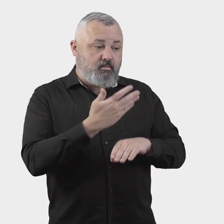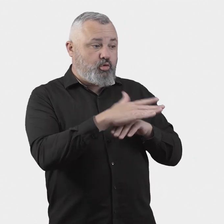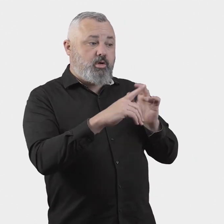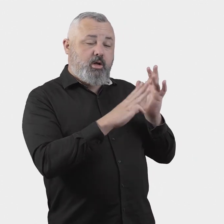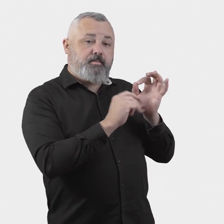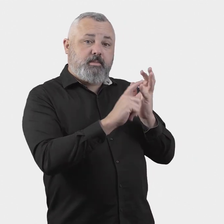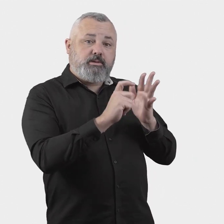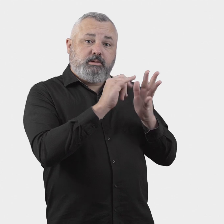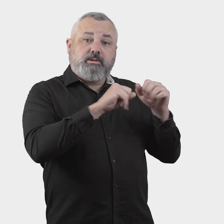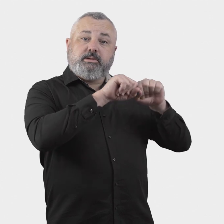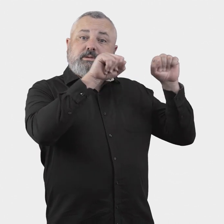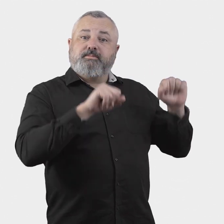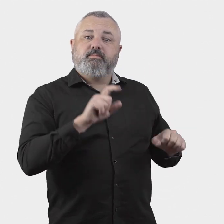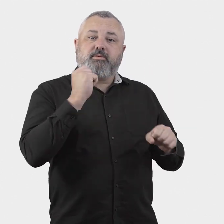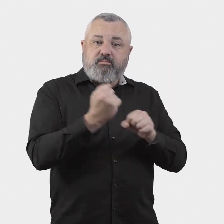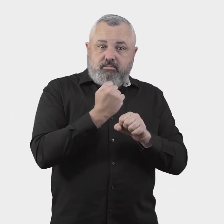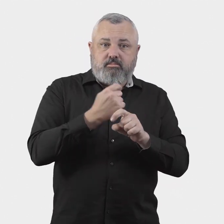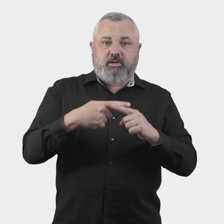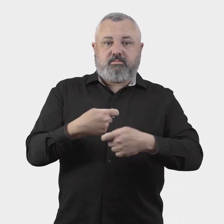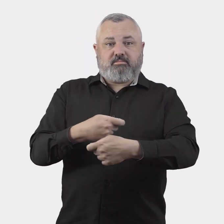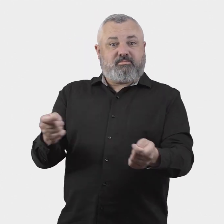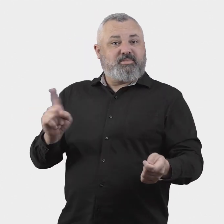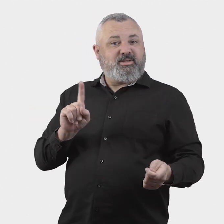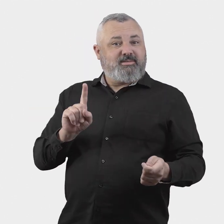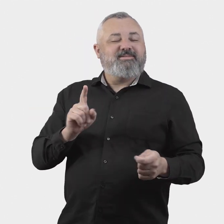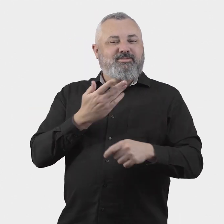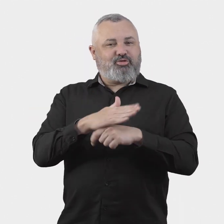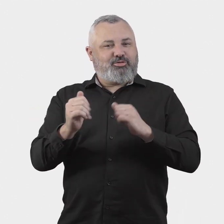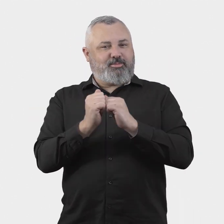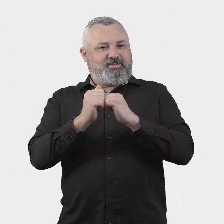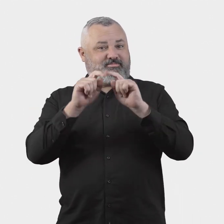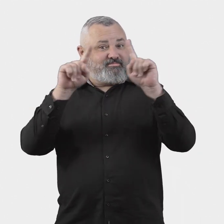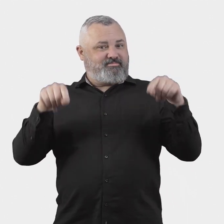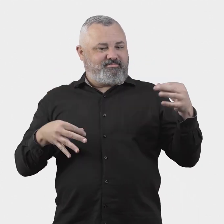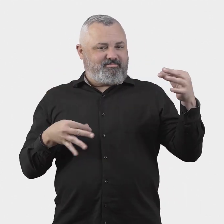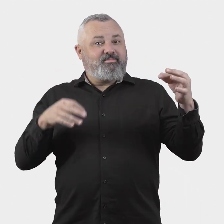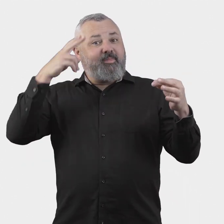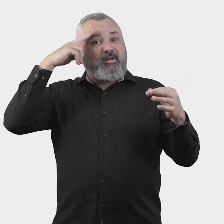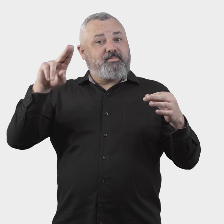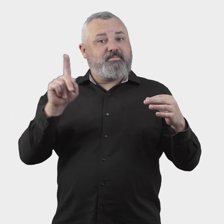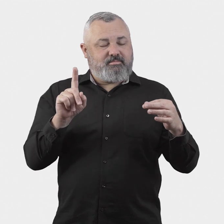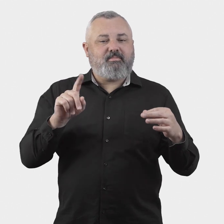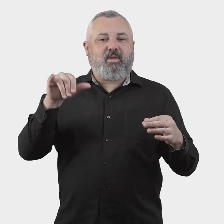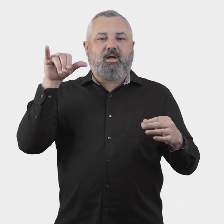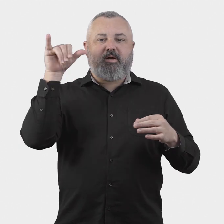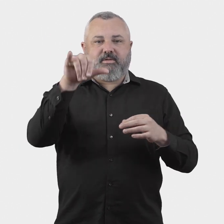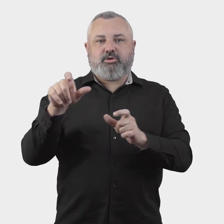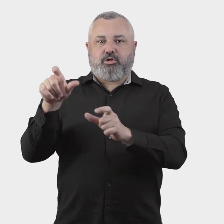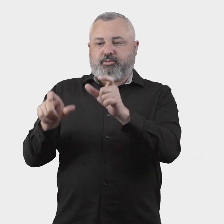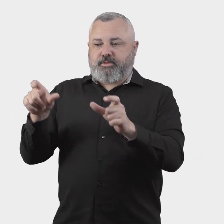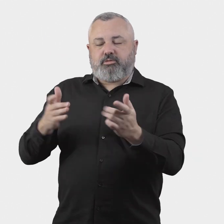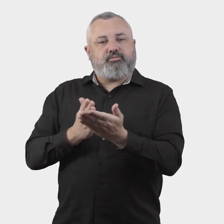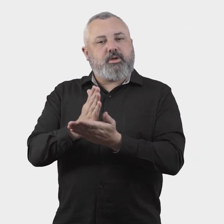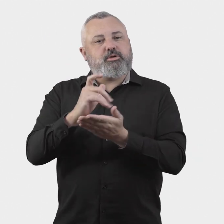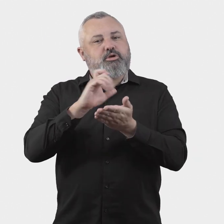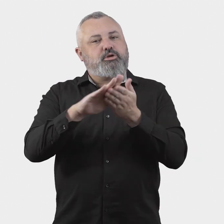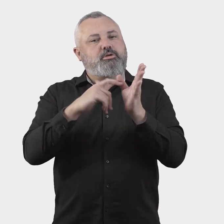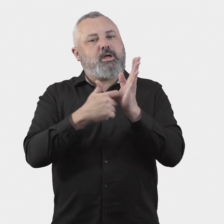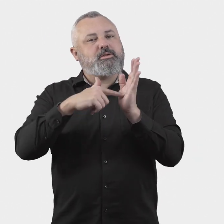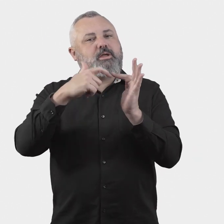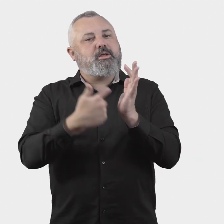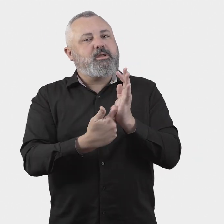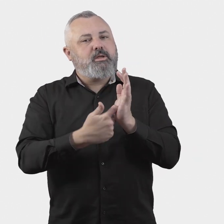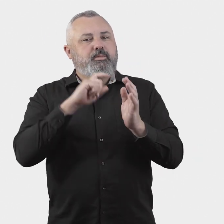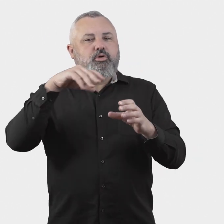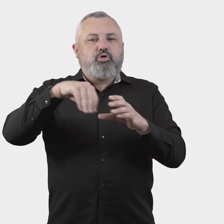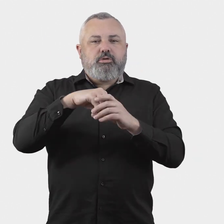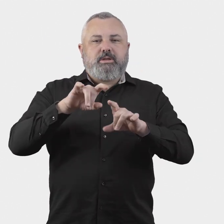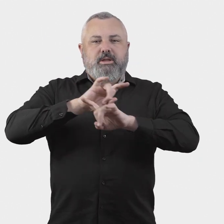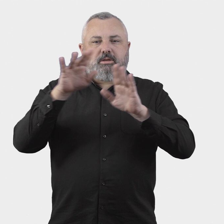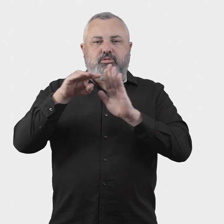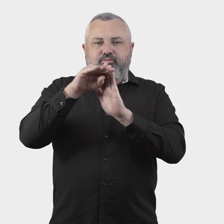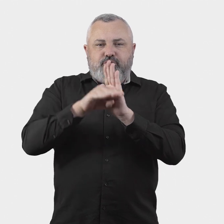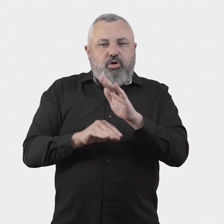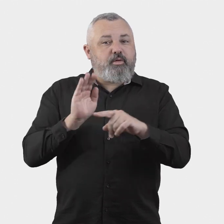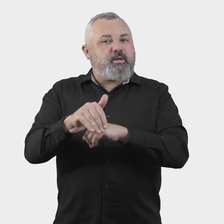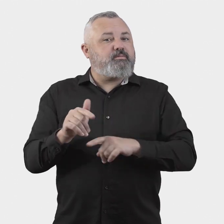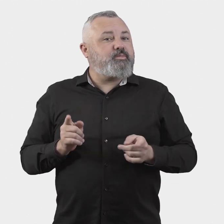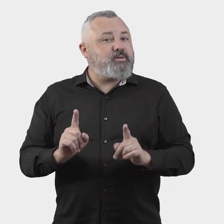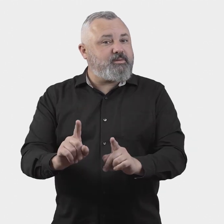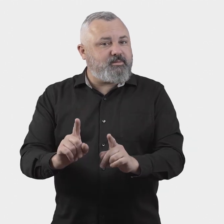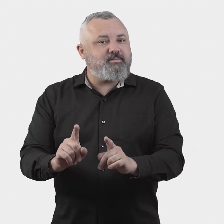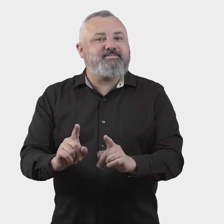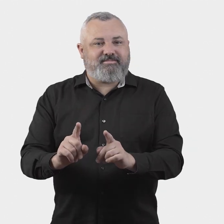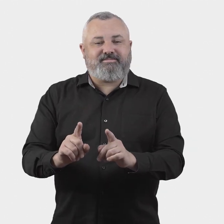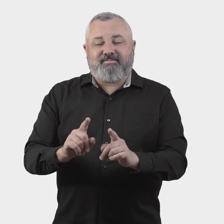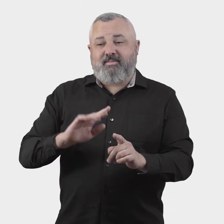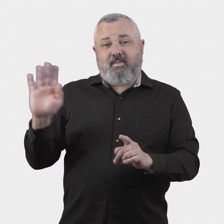The ombuds scheme will produce an Aviation Customer Rights Charter to provide clarity on the